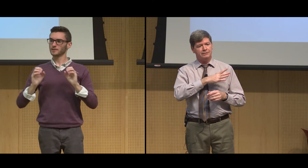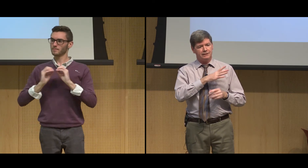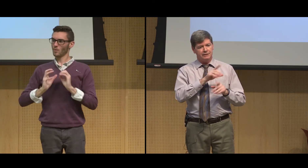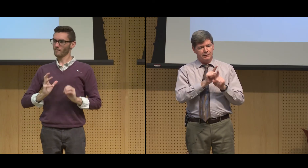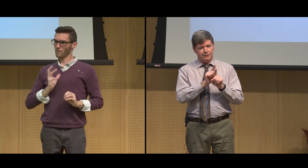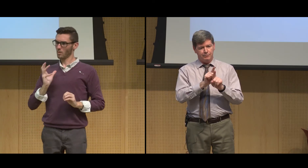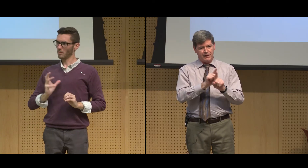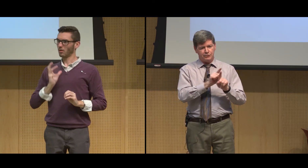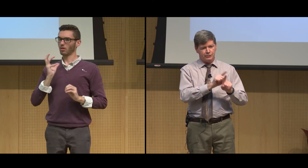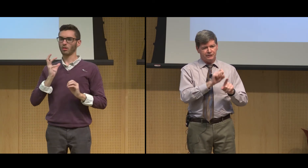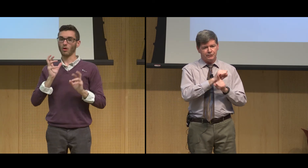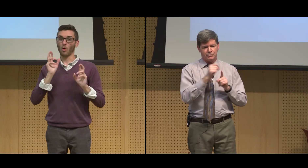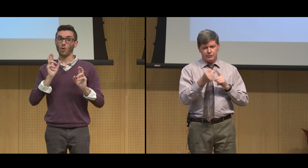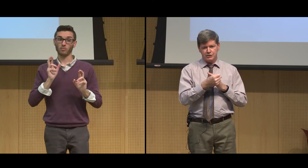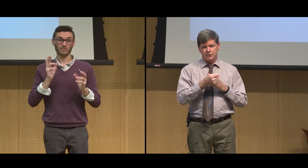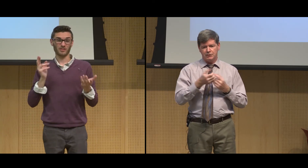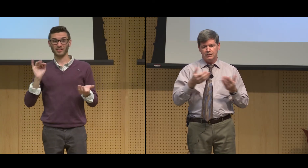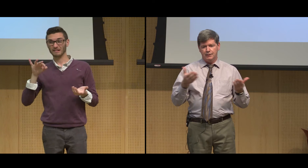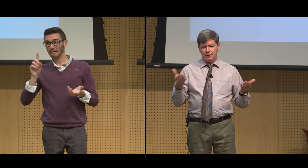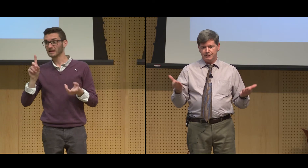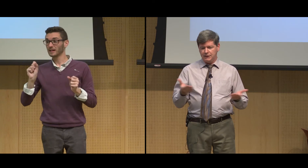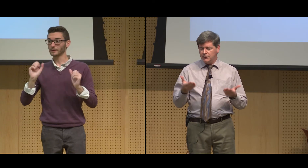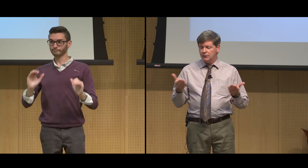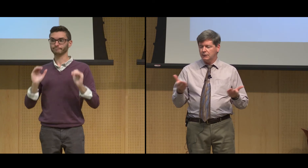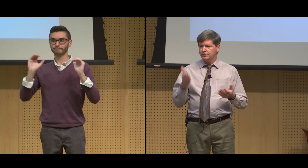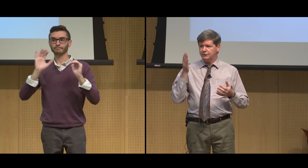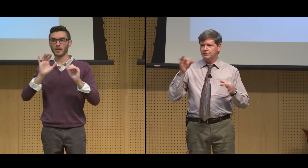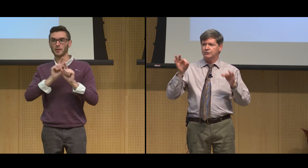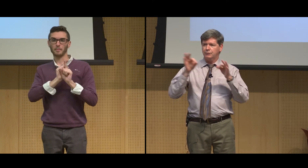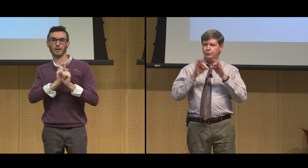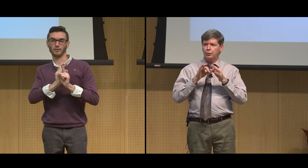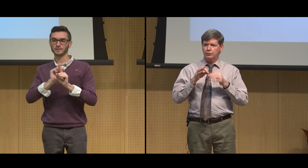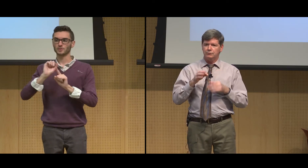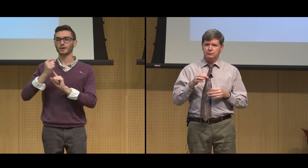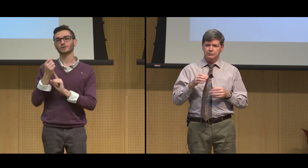the mentoring situation here is--is an important thing